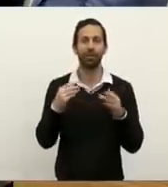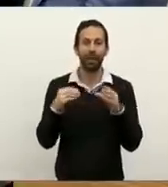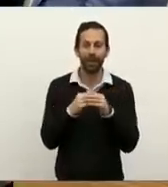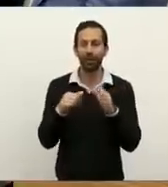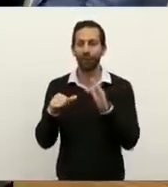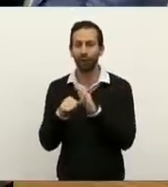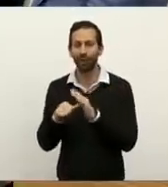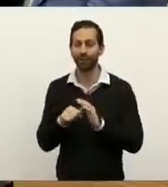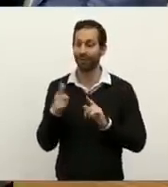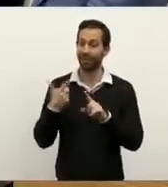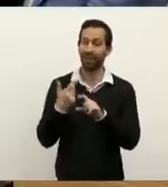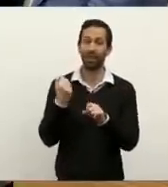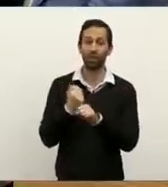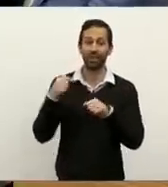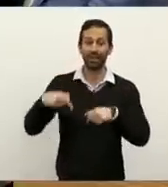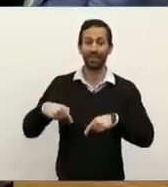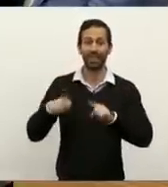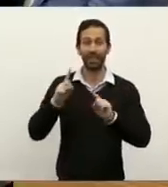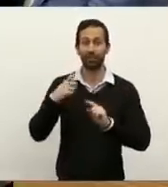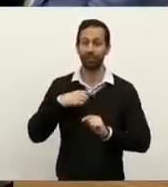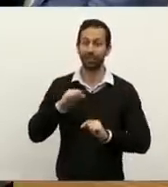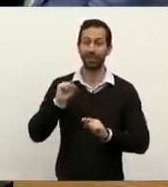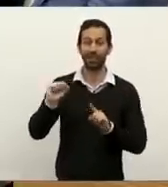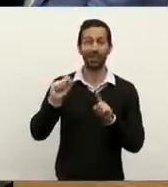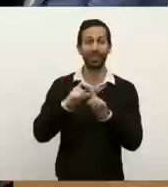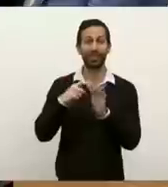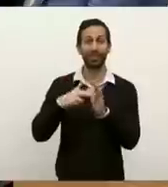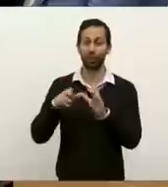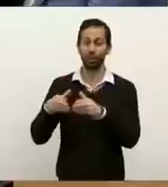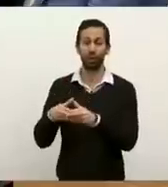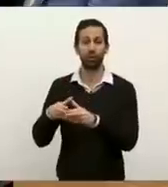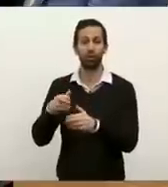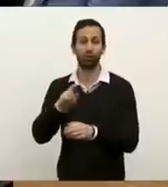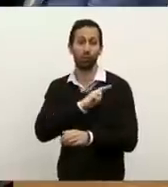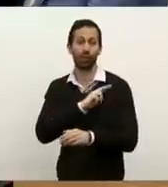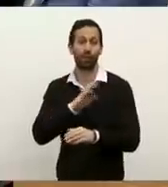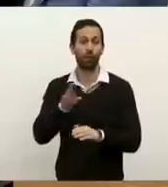KG is here today because his division is responsible for all the NDIA planners.